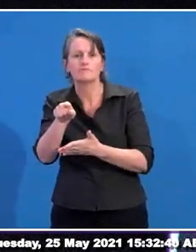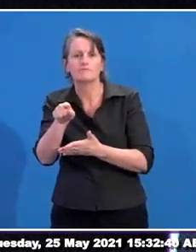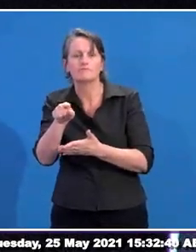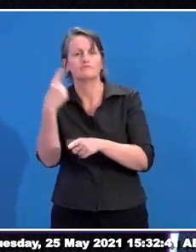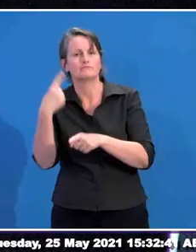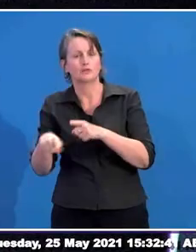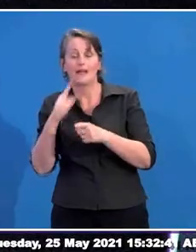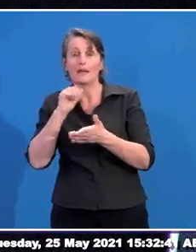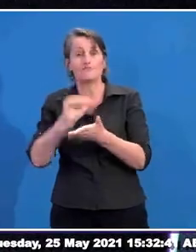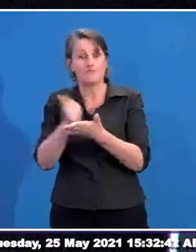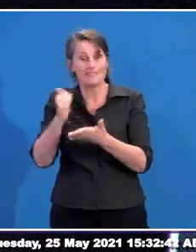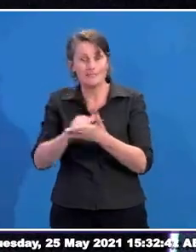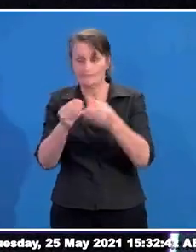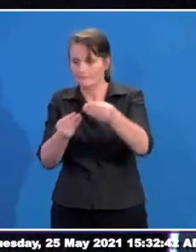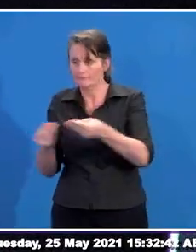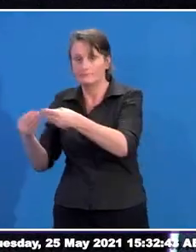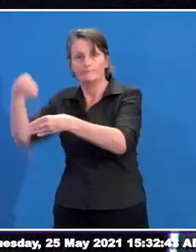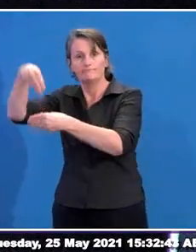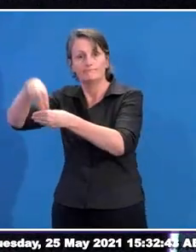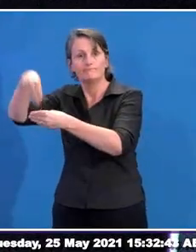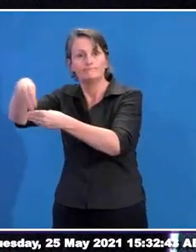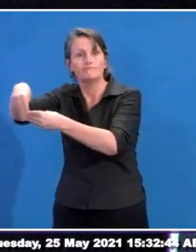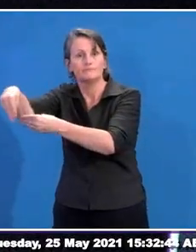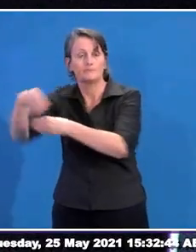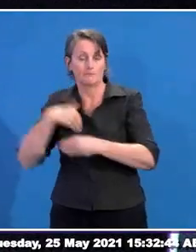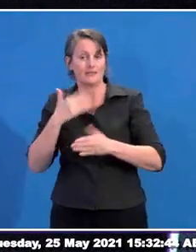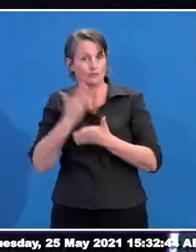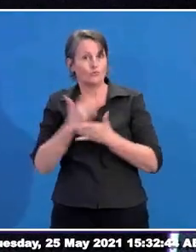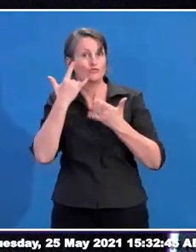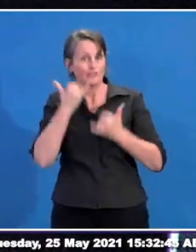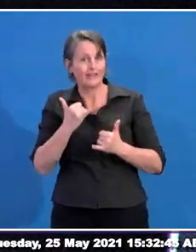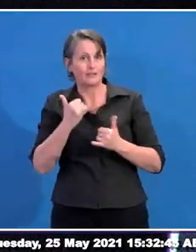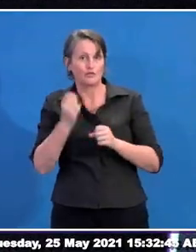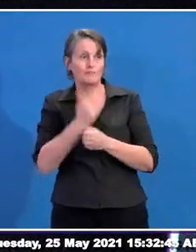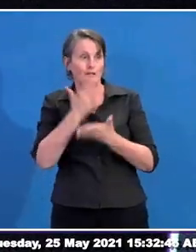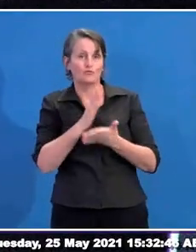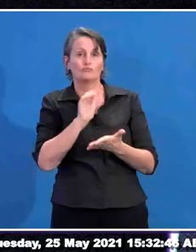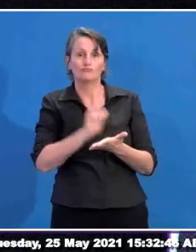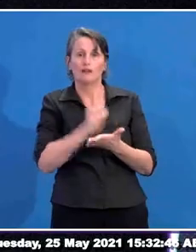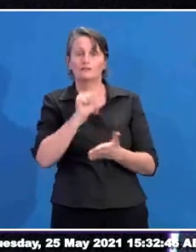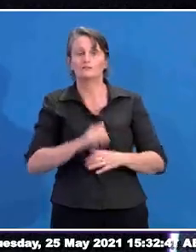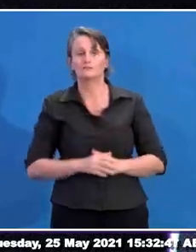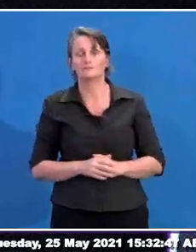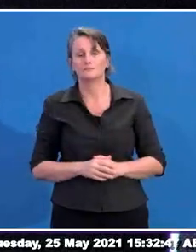that out and that is your verification that you have checked the validity of the Working with Children check.